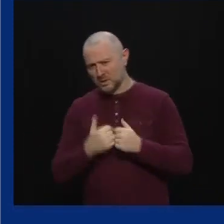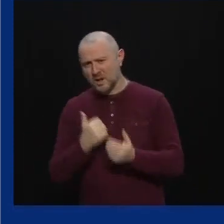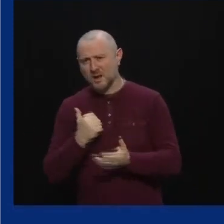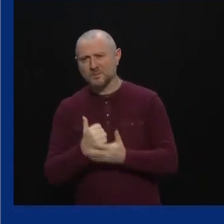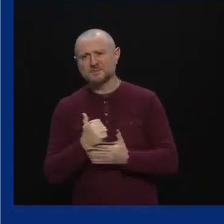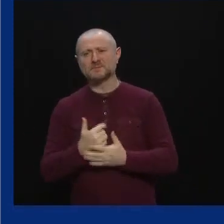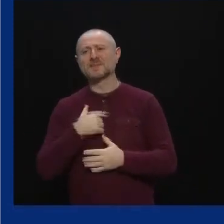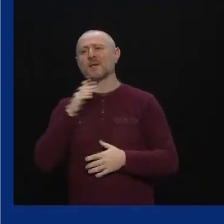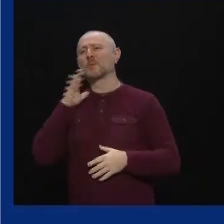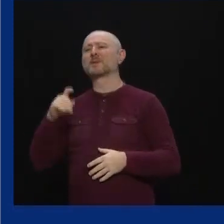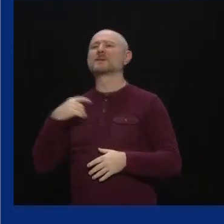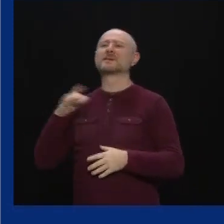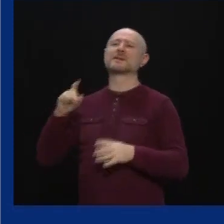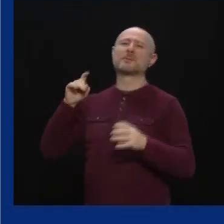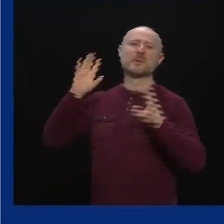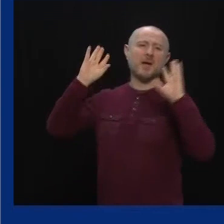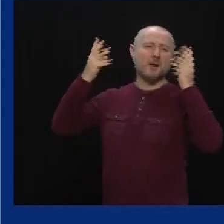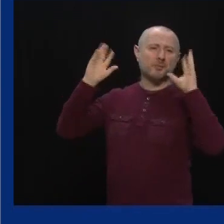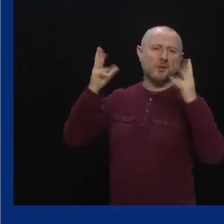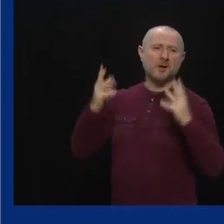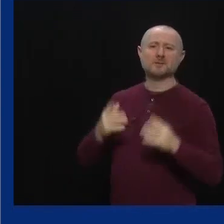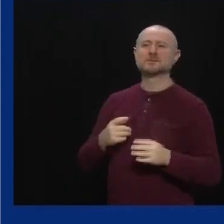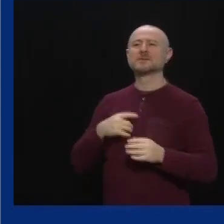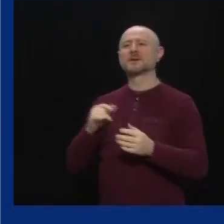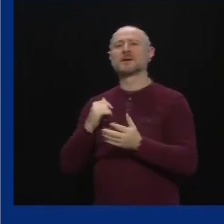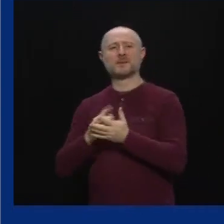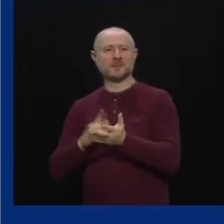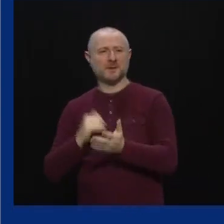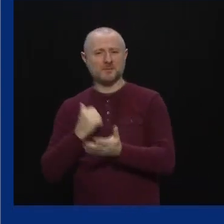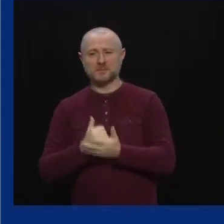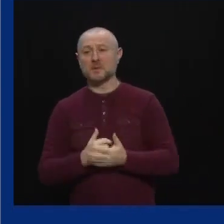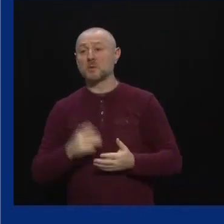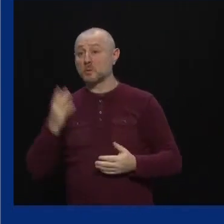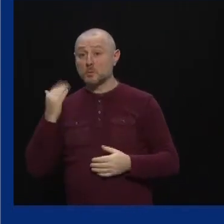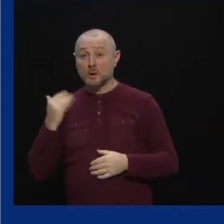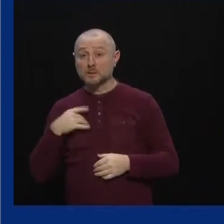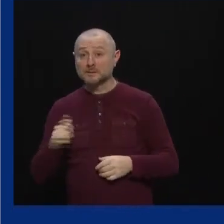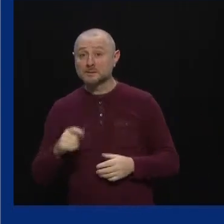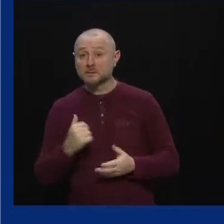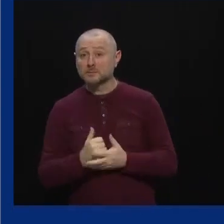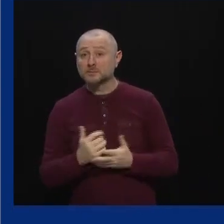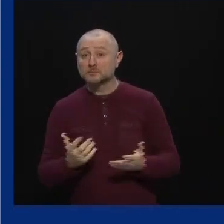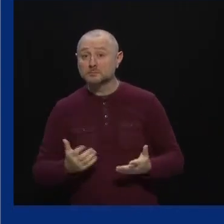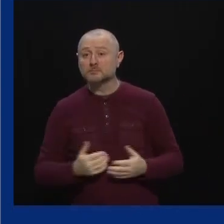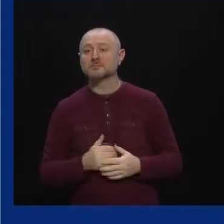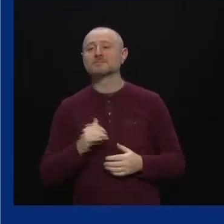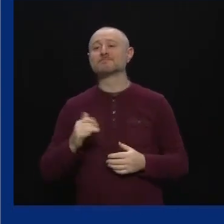GOVERNORS. WE SHARE WHAT'S GOING ON. THEY SAY, HOW CAN WE HELP YOU? AND I SAY, WE NEED MORE AMBULANCES.